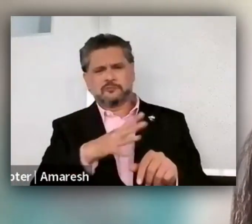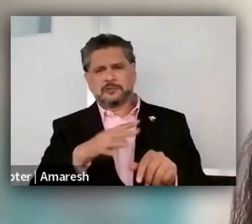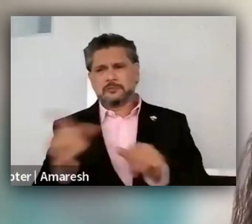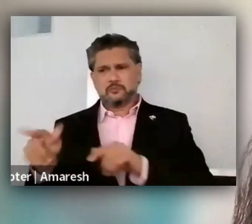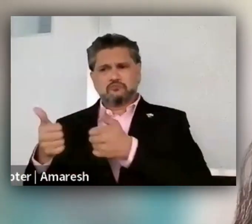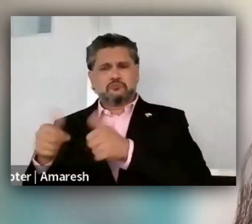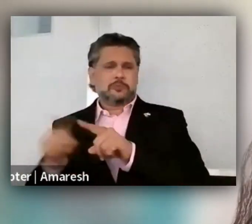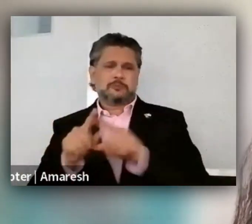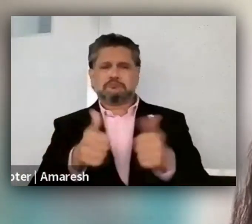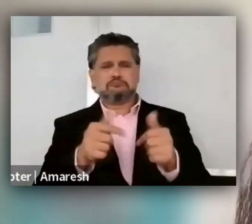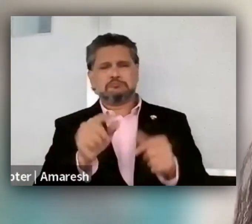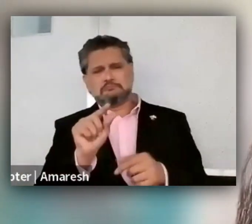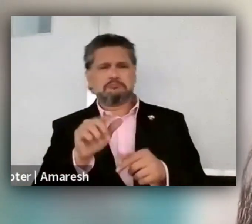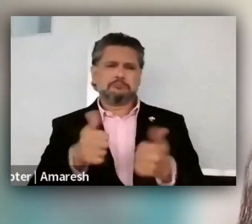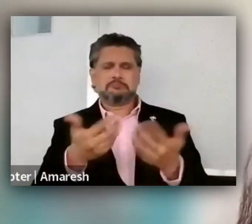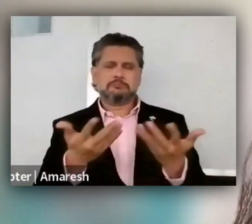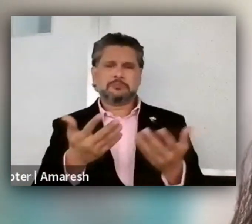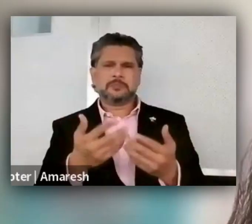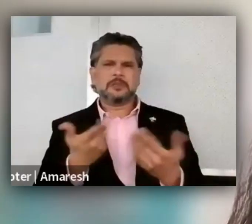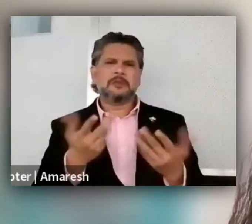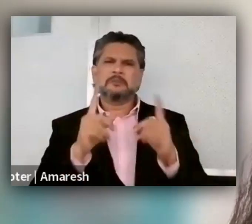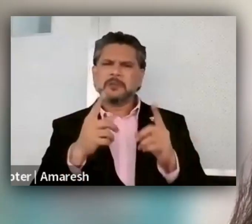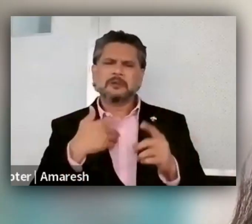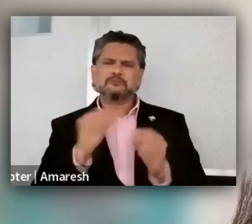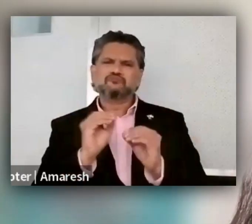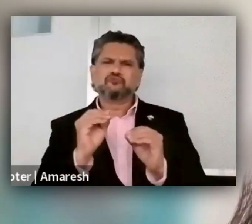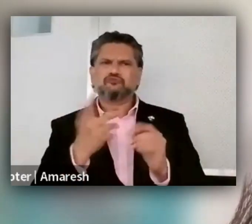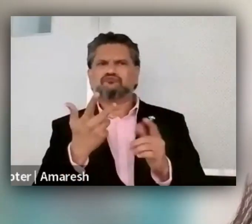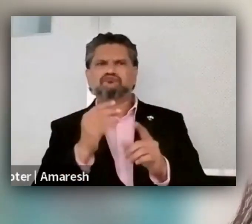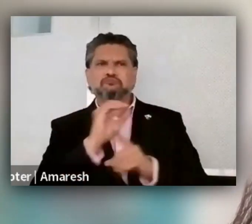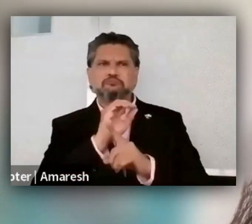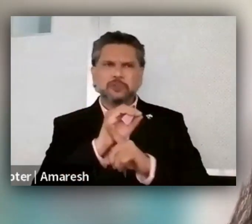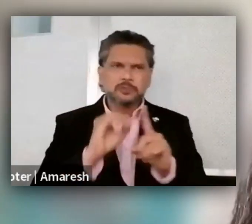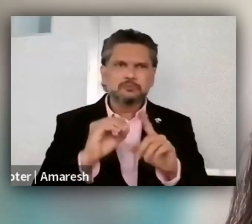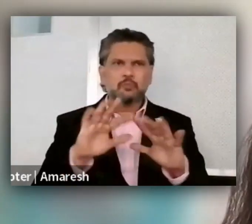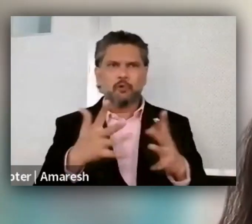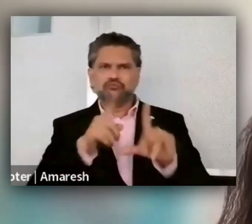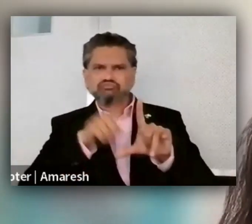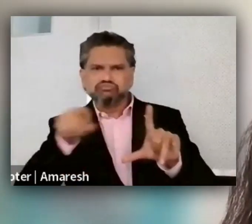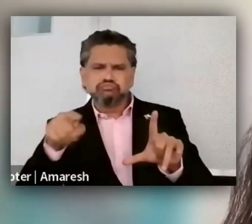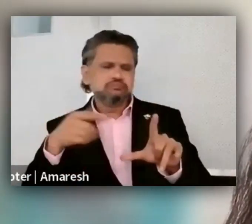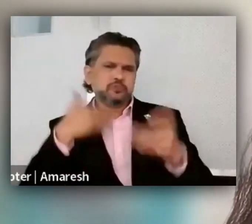Because we don't have statistics to show that this would affect everyone.